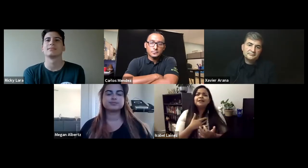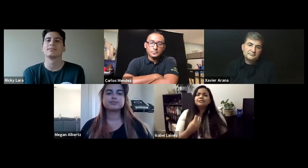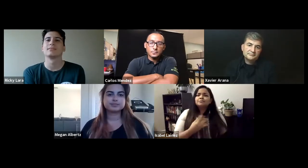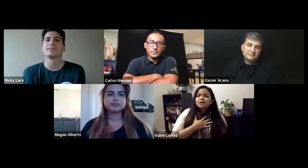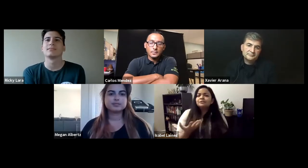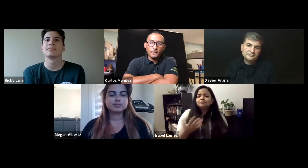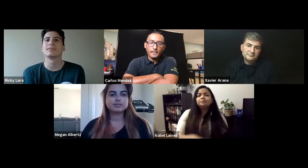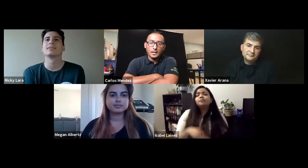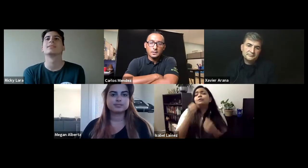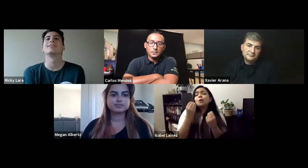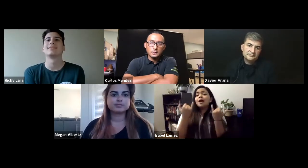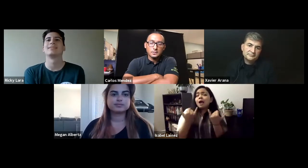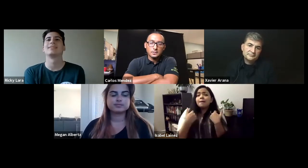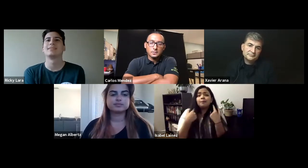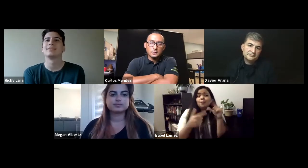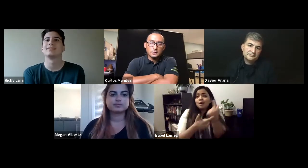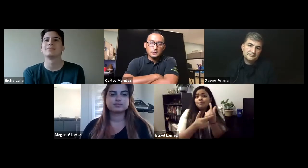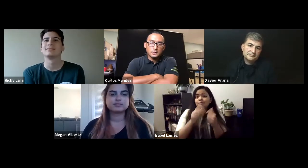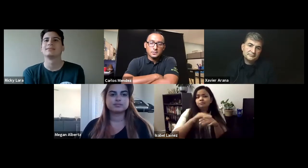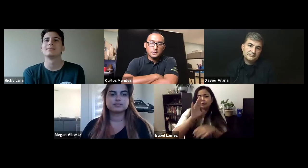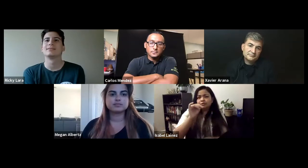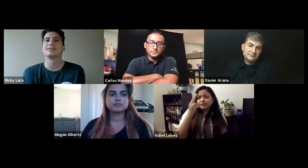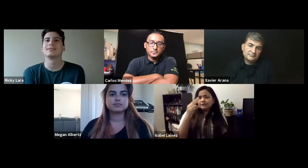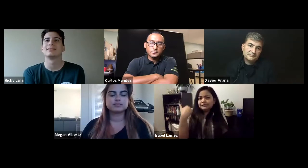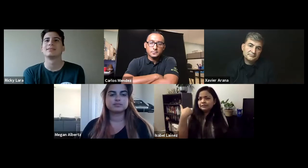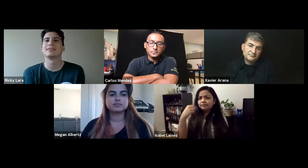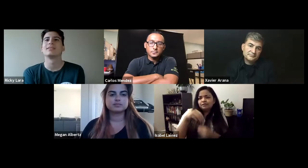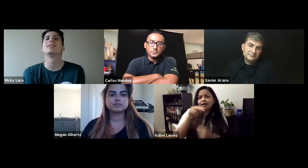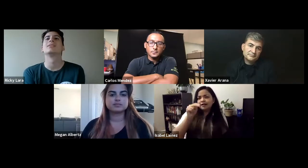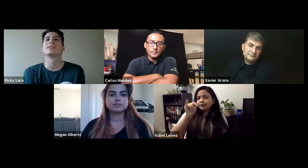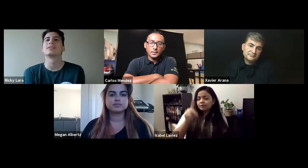the more I can just incorporate, you know, my heritage for sure.